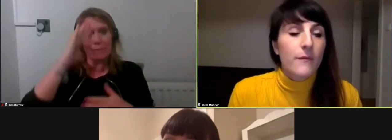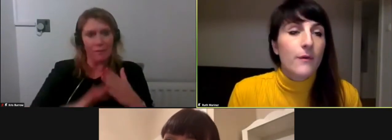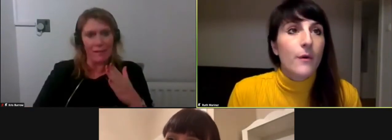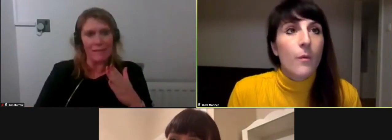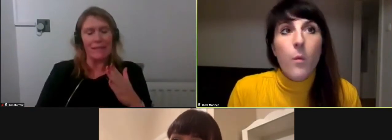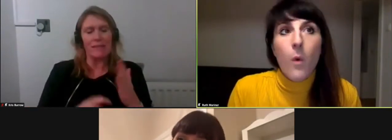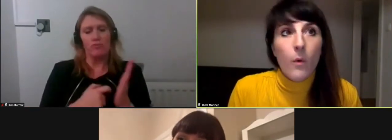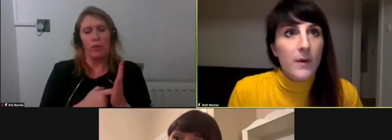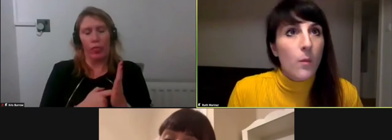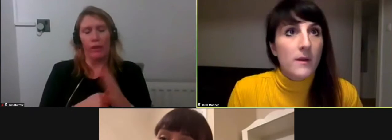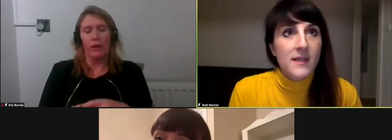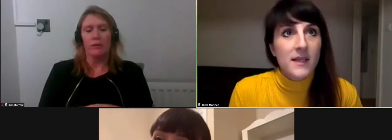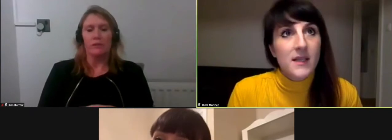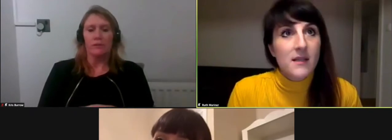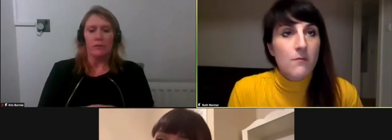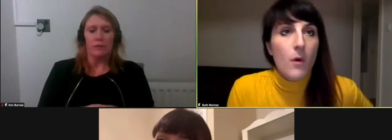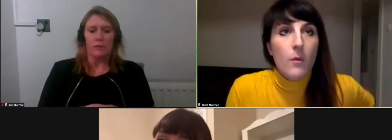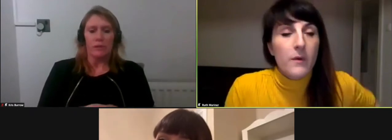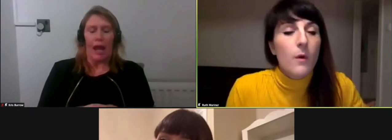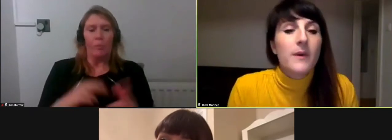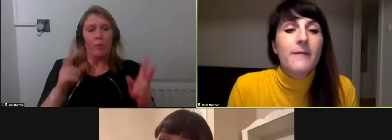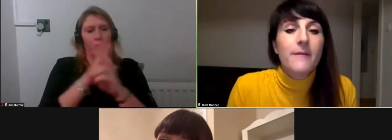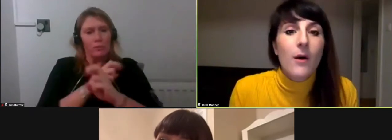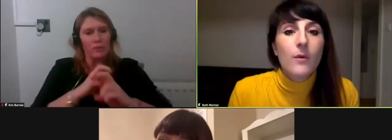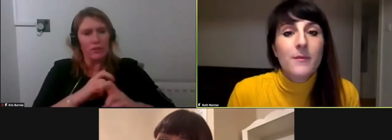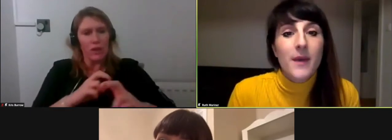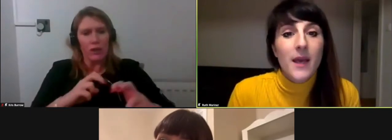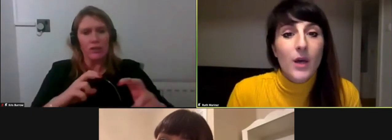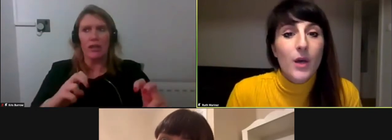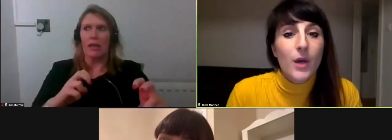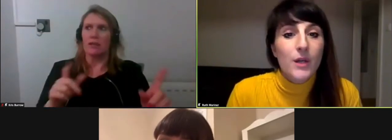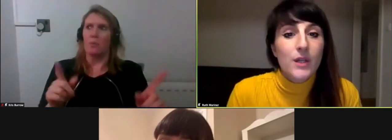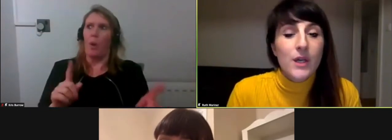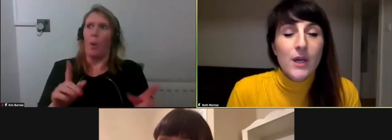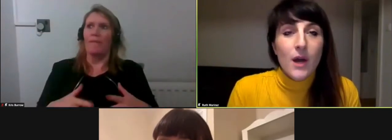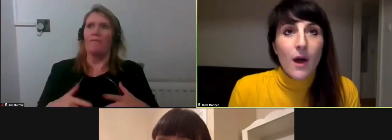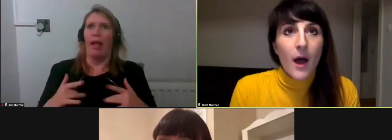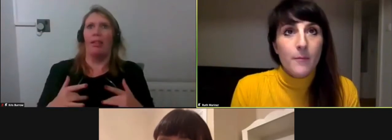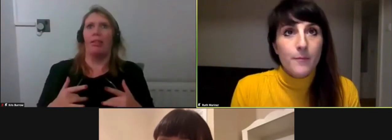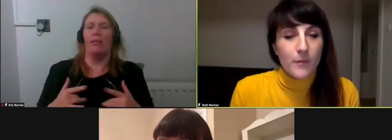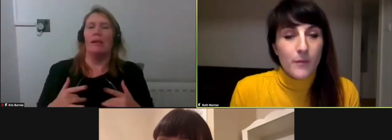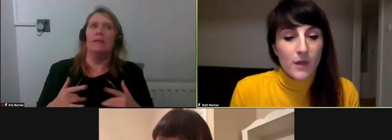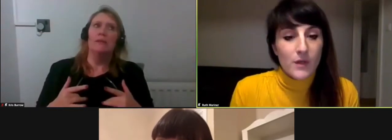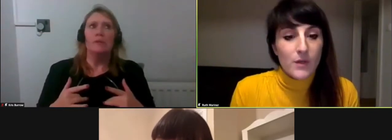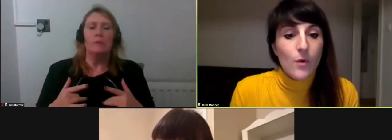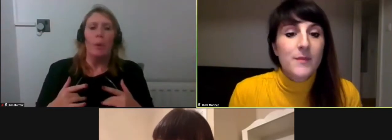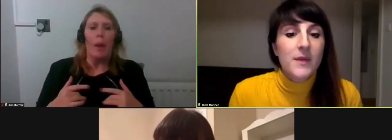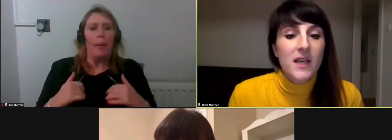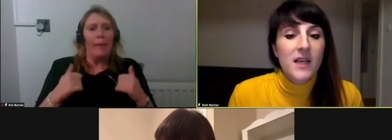while for what we wanted, what we felt would be a good umm... source material,